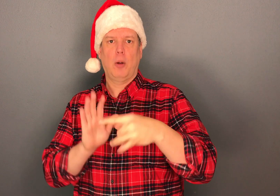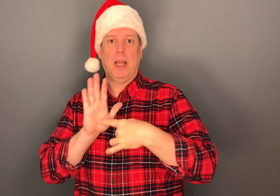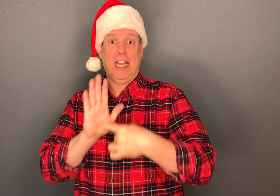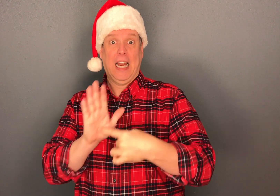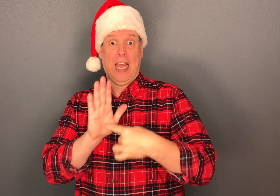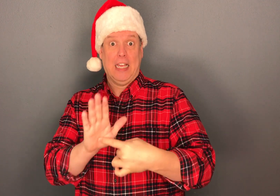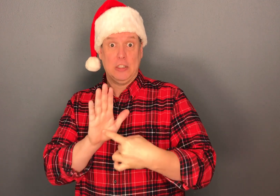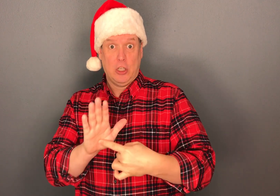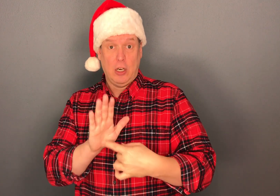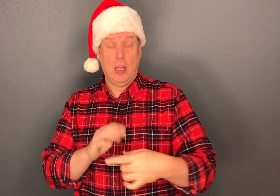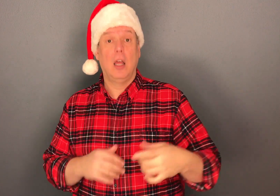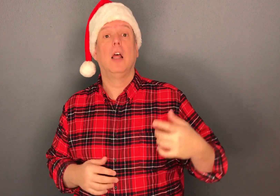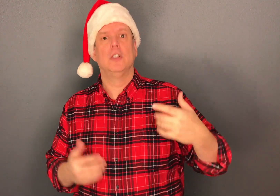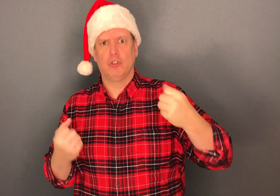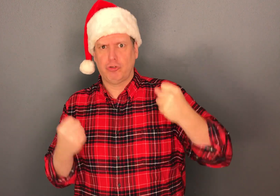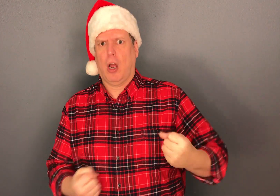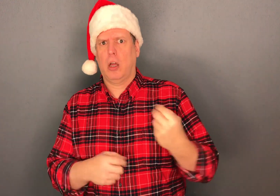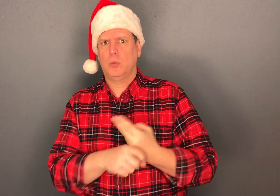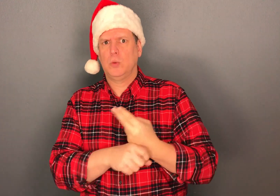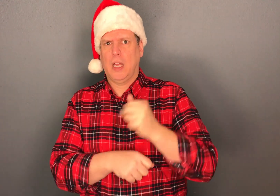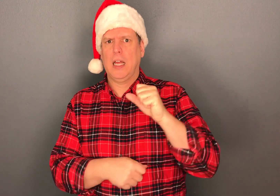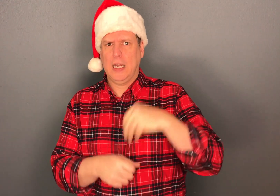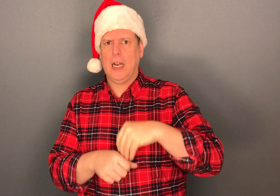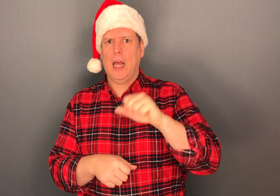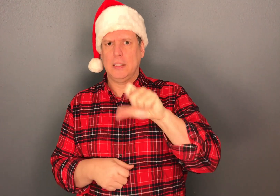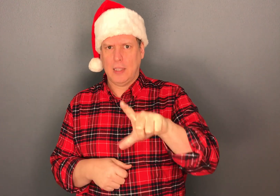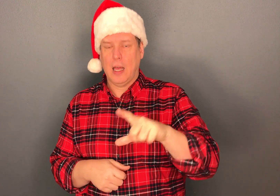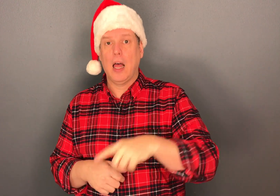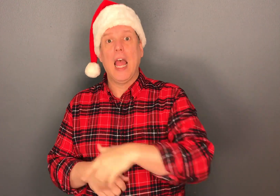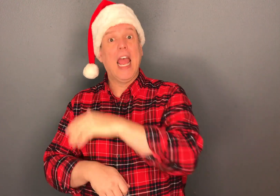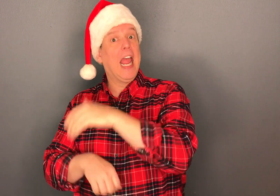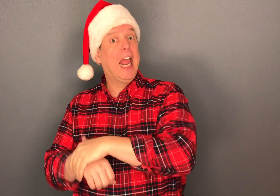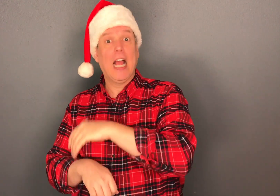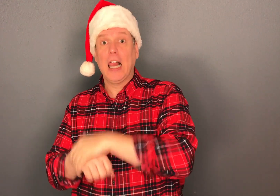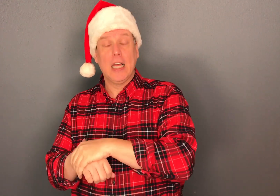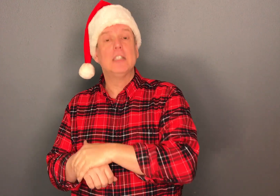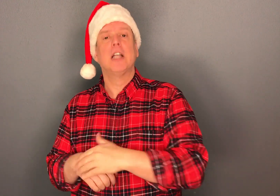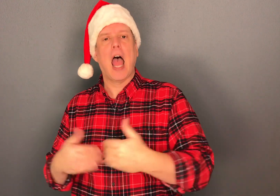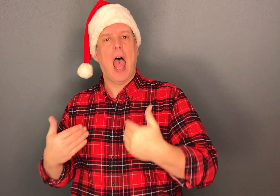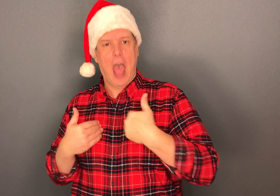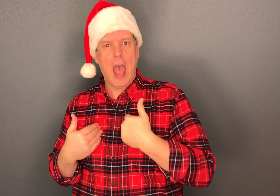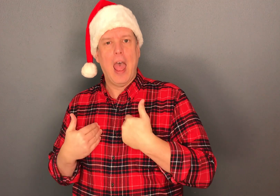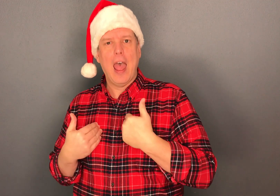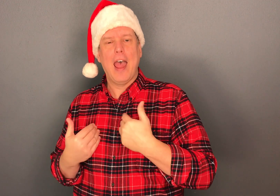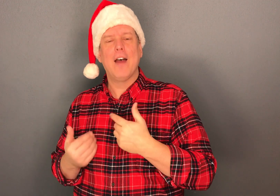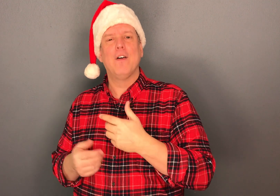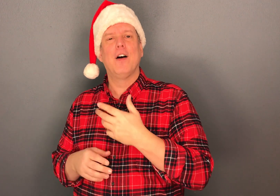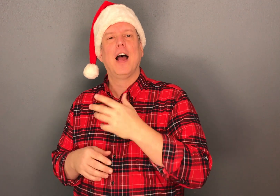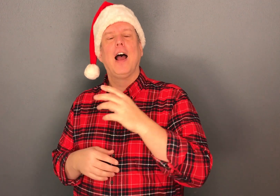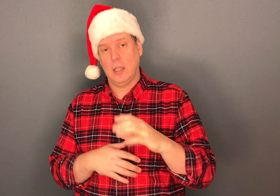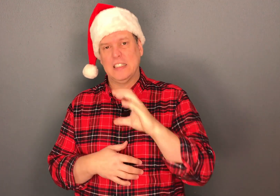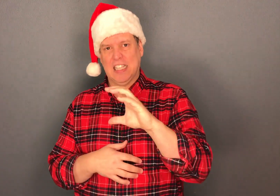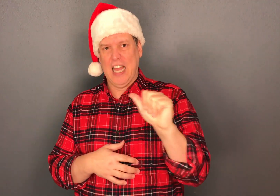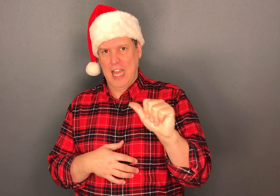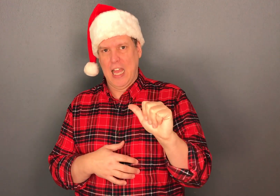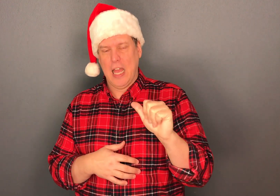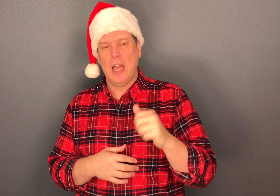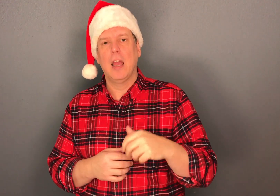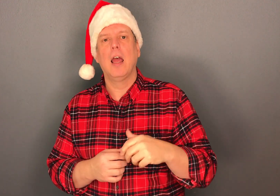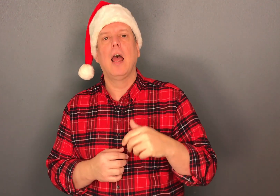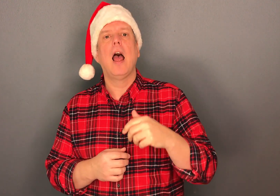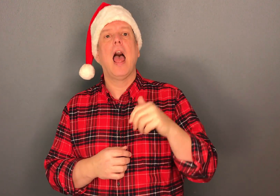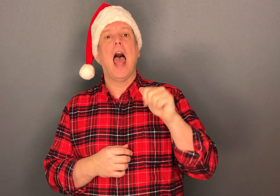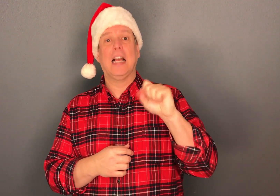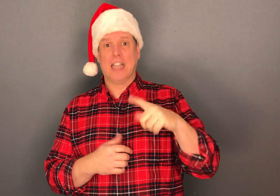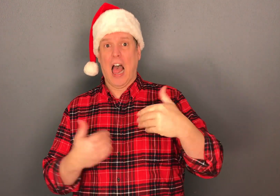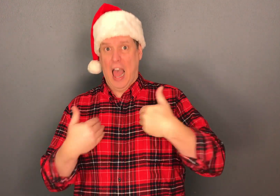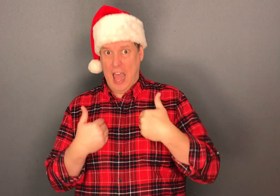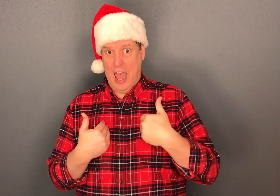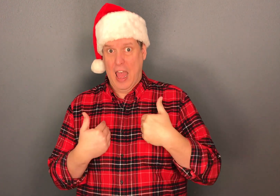that uses that quite a bit in English we have a thing like this called